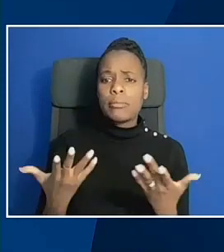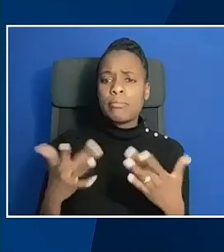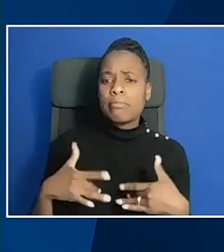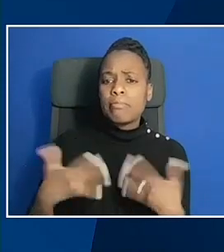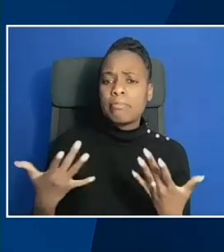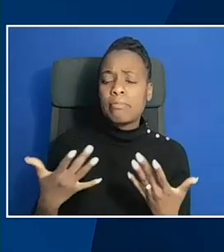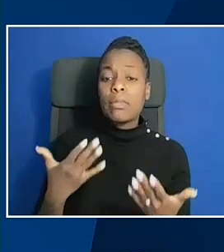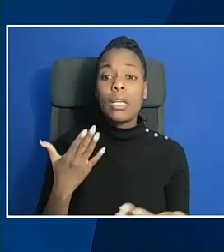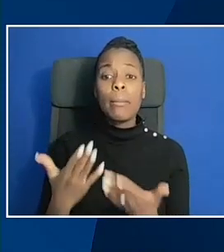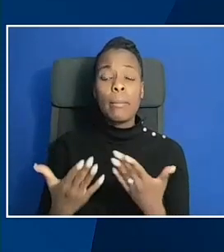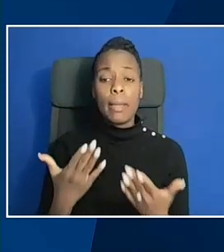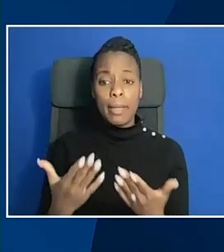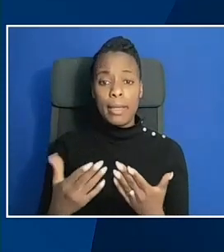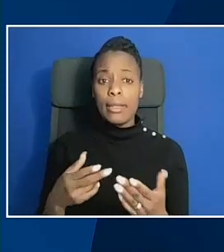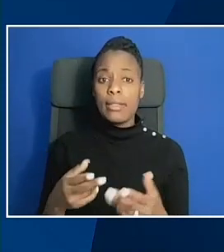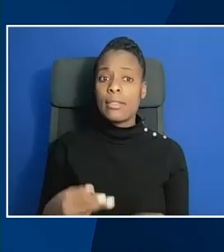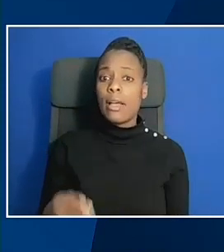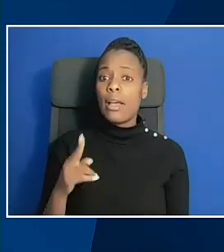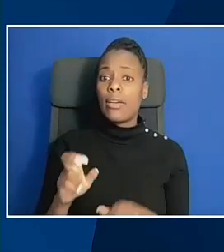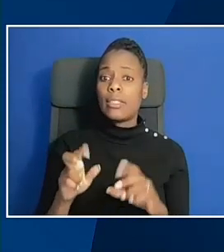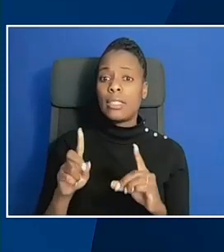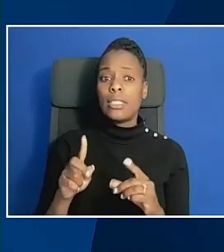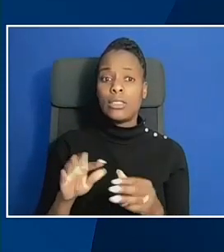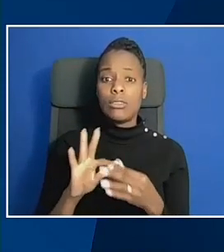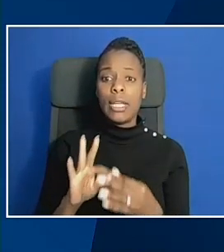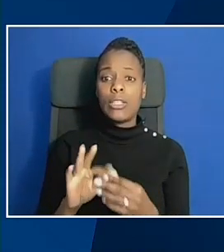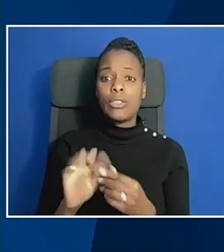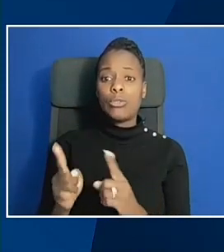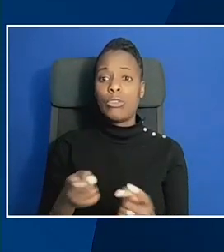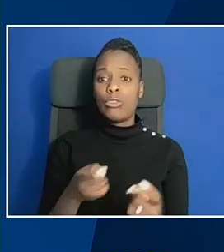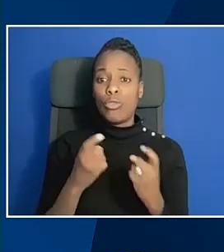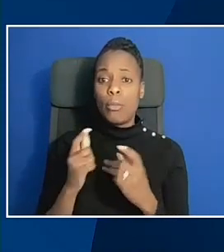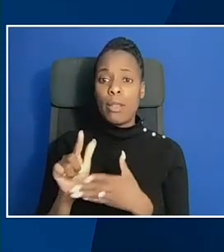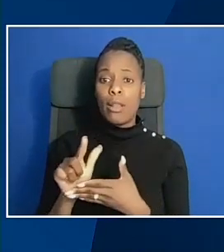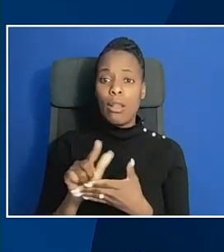related to recruitment laws, requirements related to institutional finances.